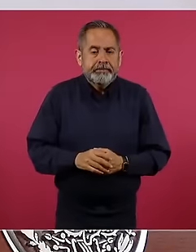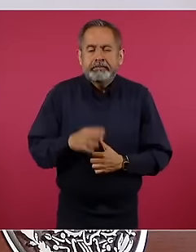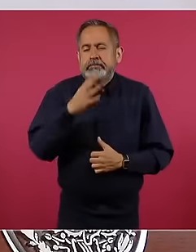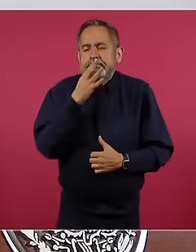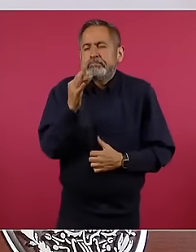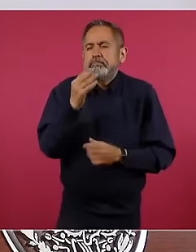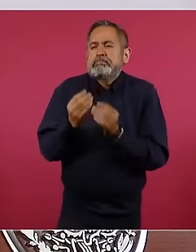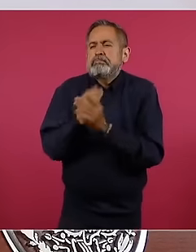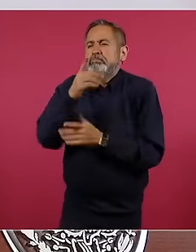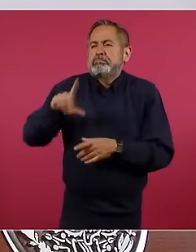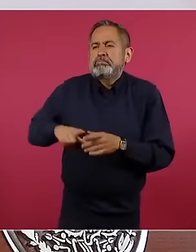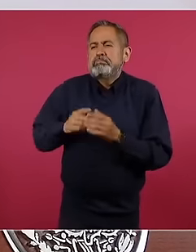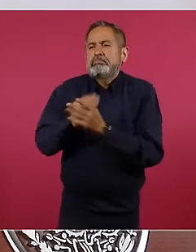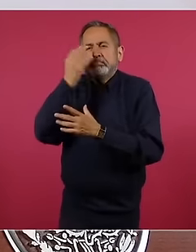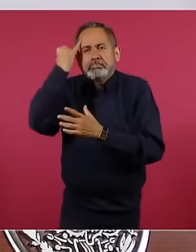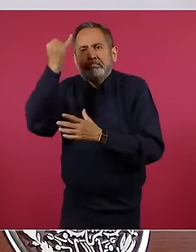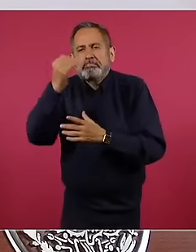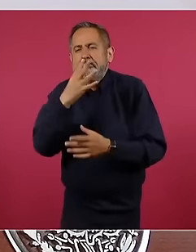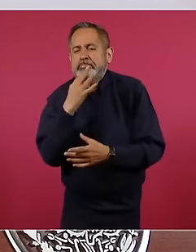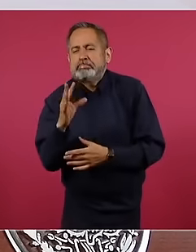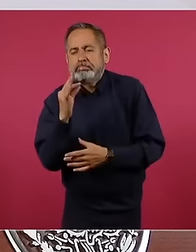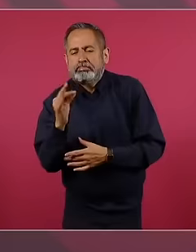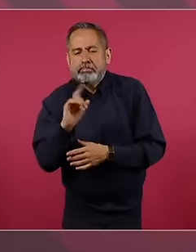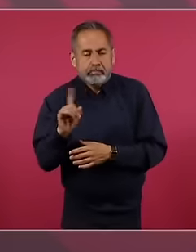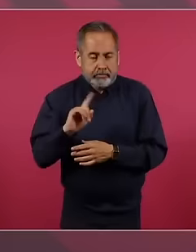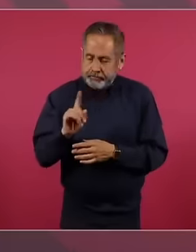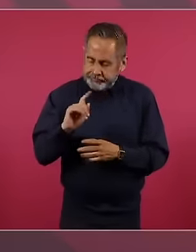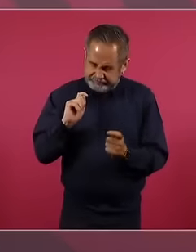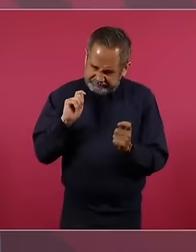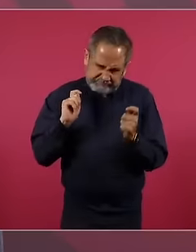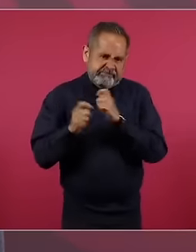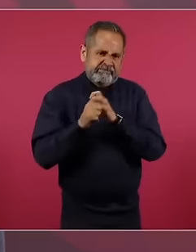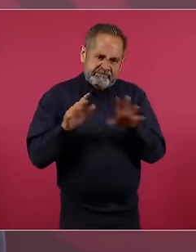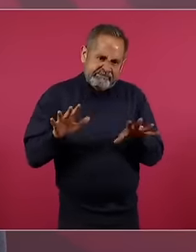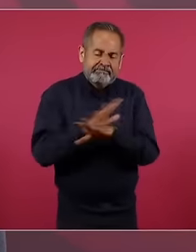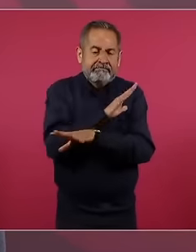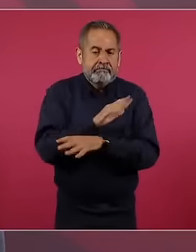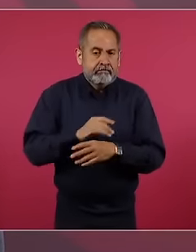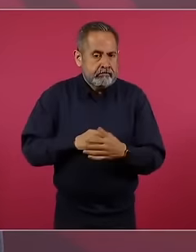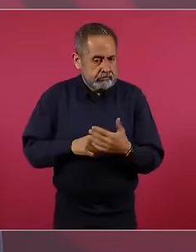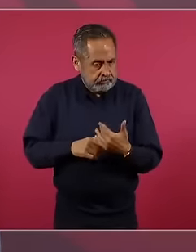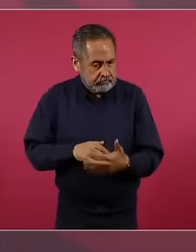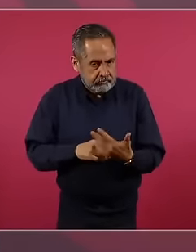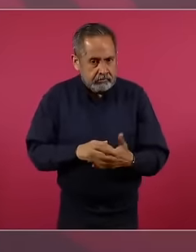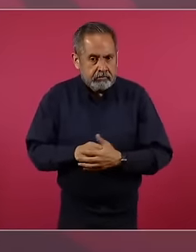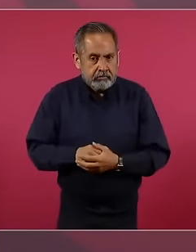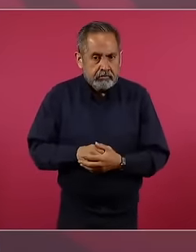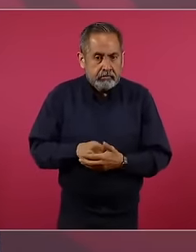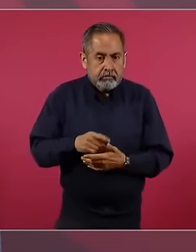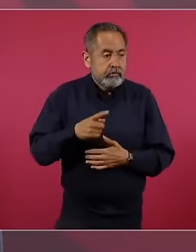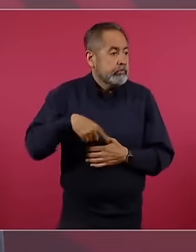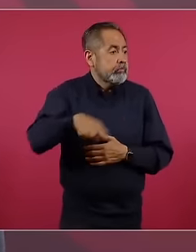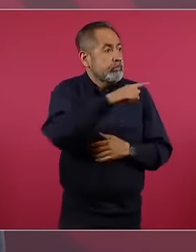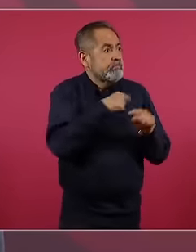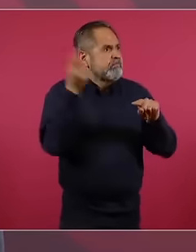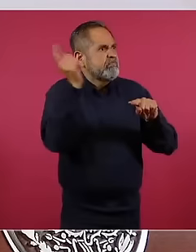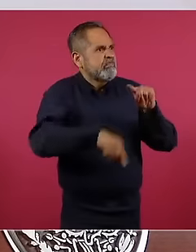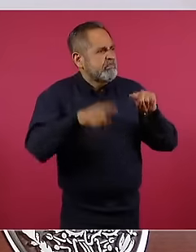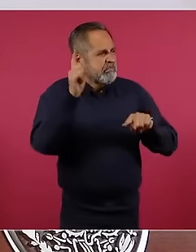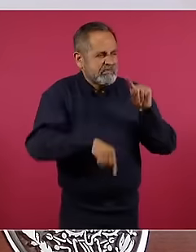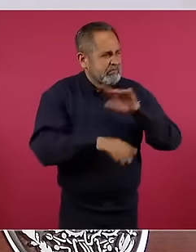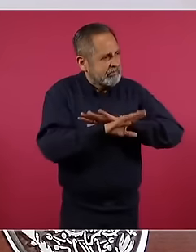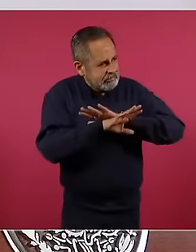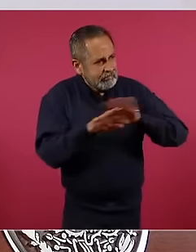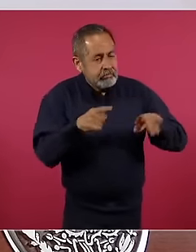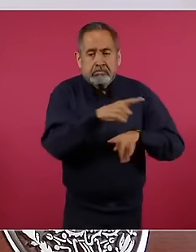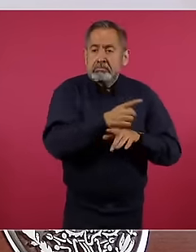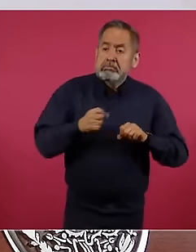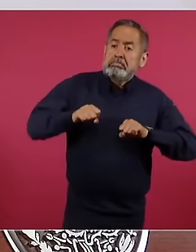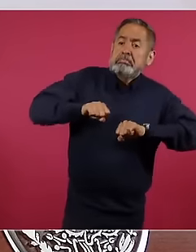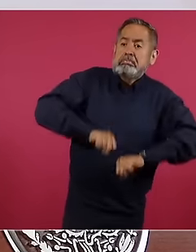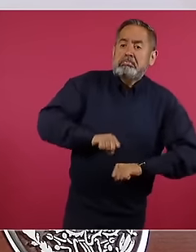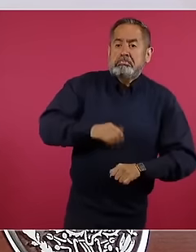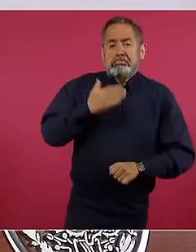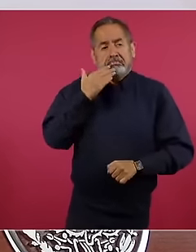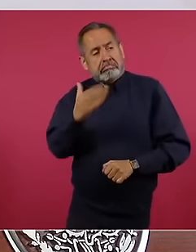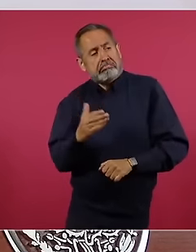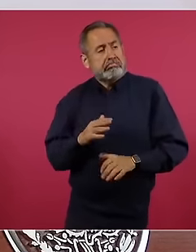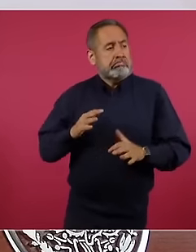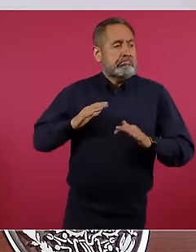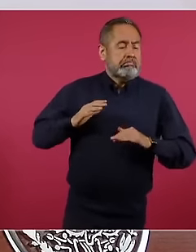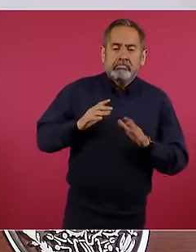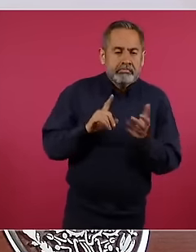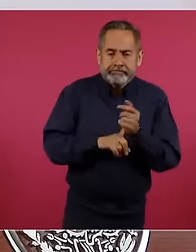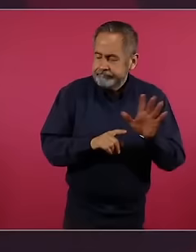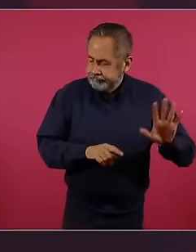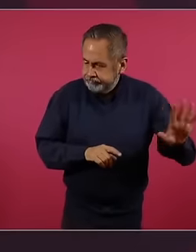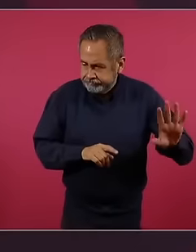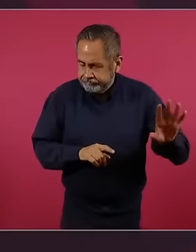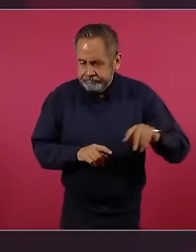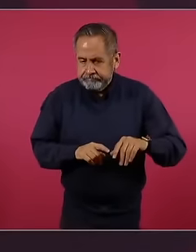to bet on ending privileges with corruption